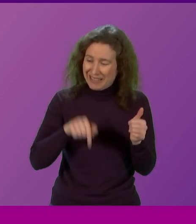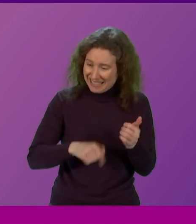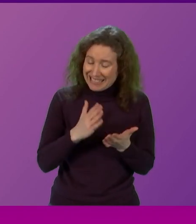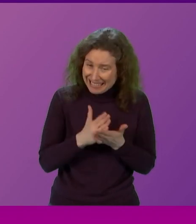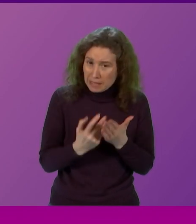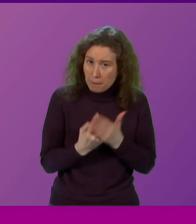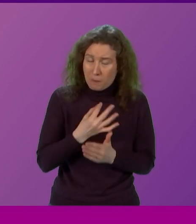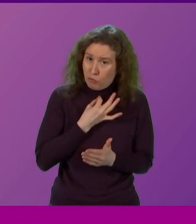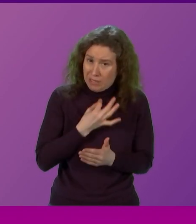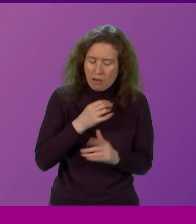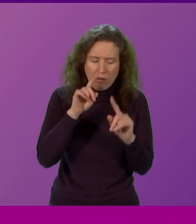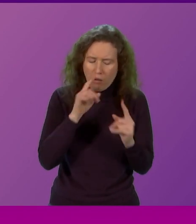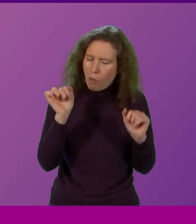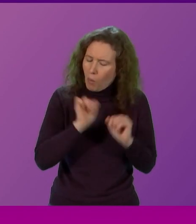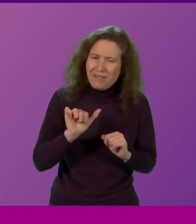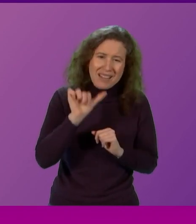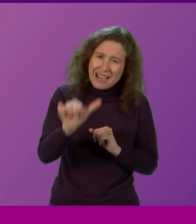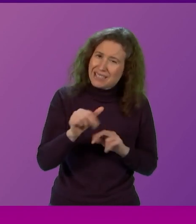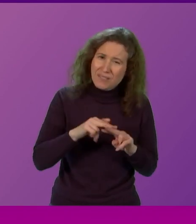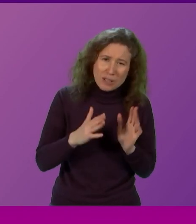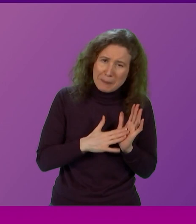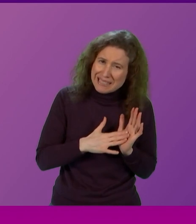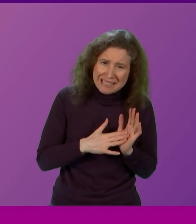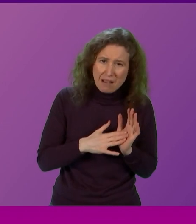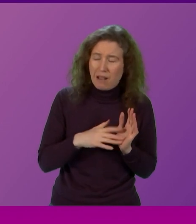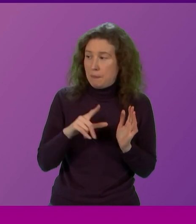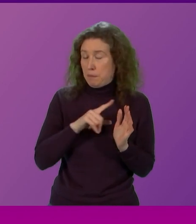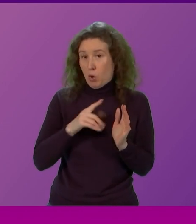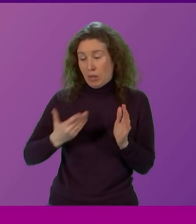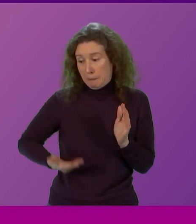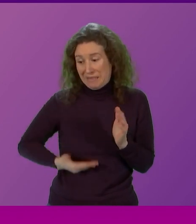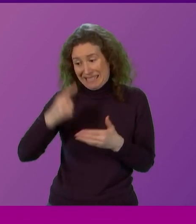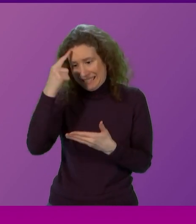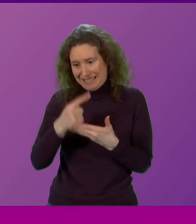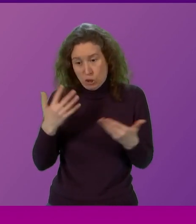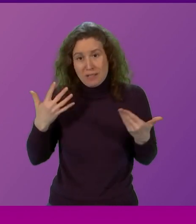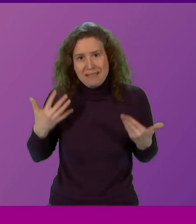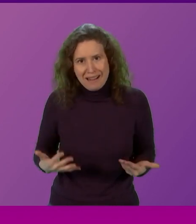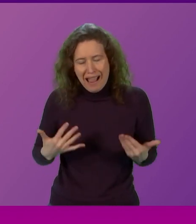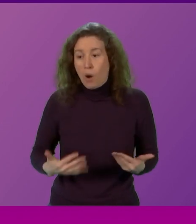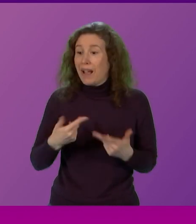It cannot wait for the next First Minister, because irreversible business decisions are being made right now.